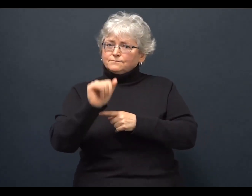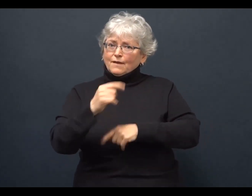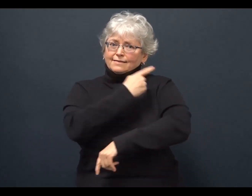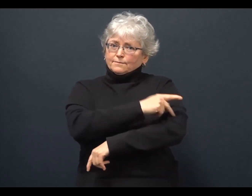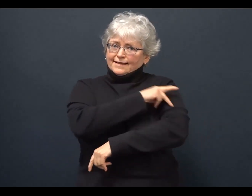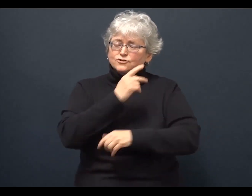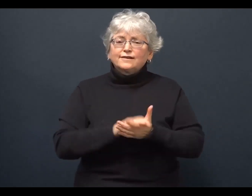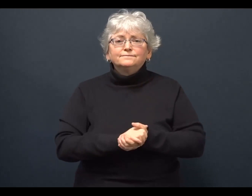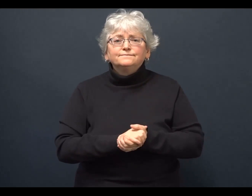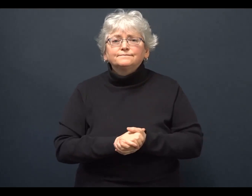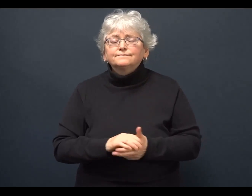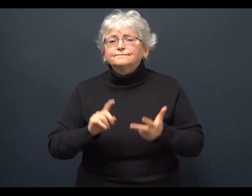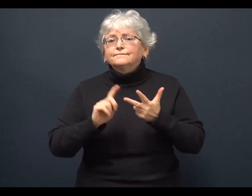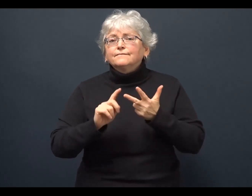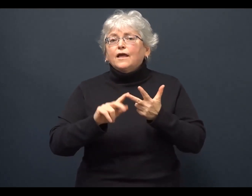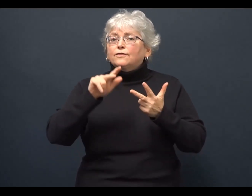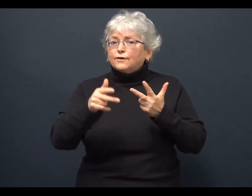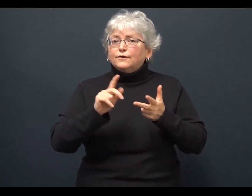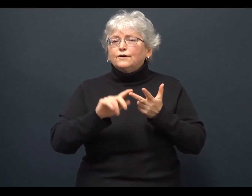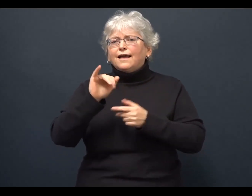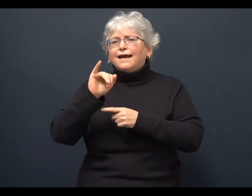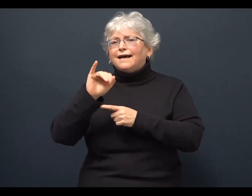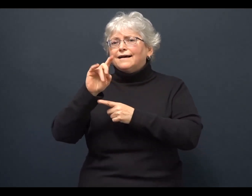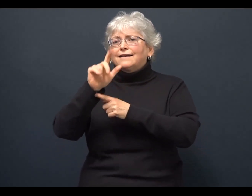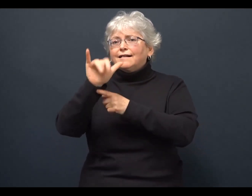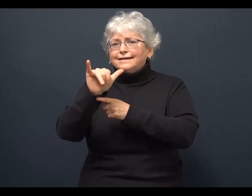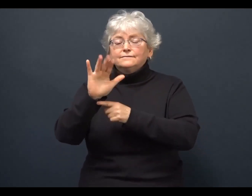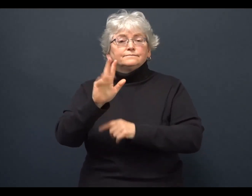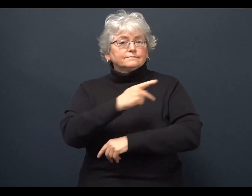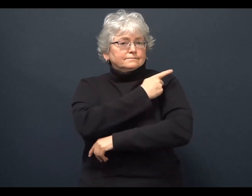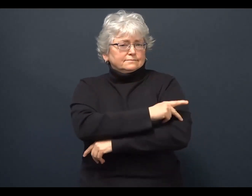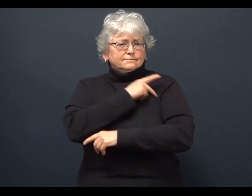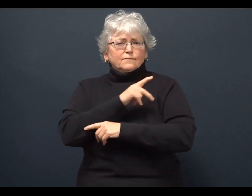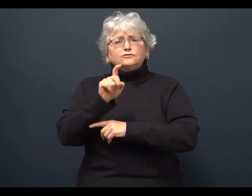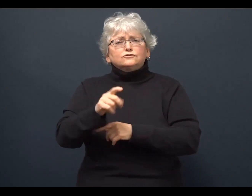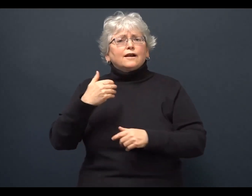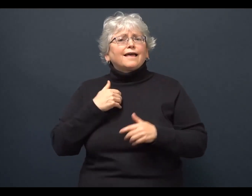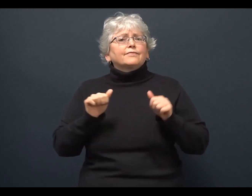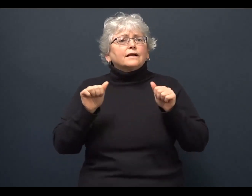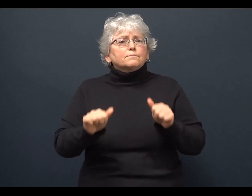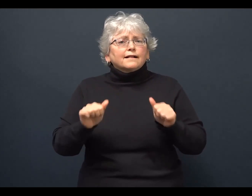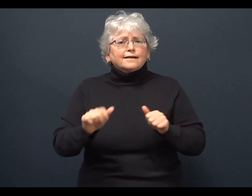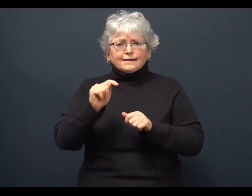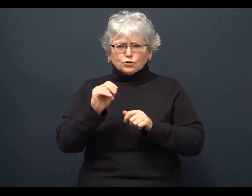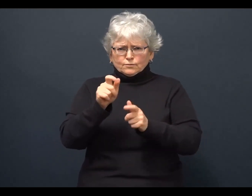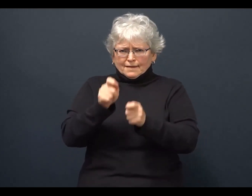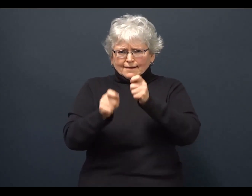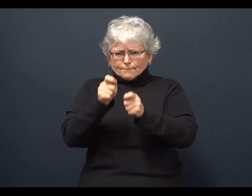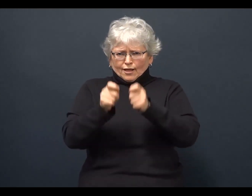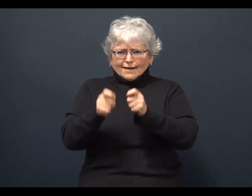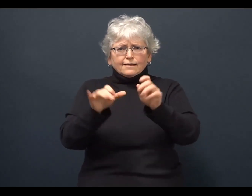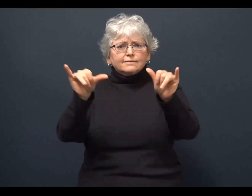by the patient. third ideally the patient should have the ability to manipulate the